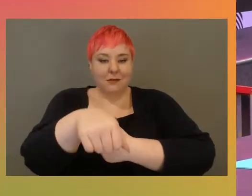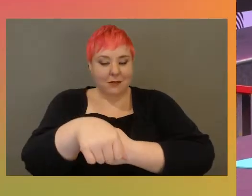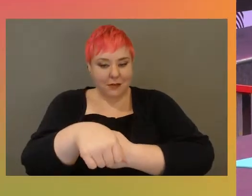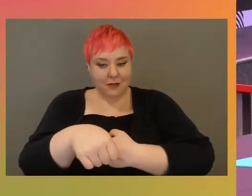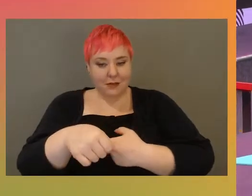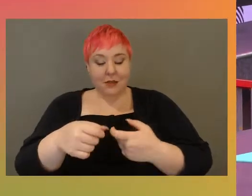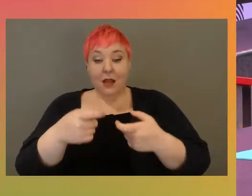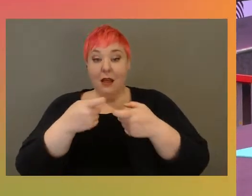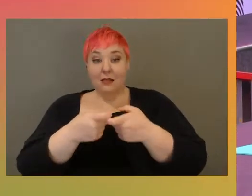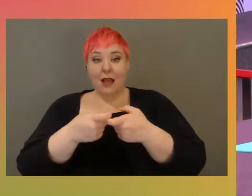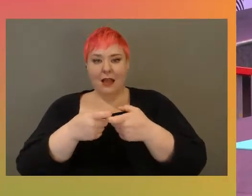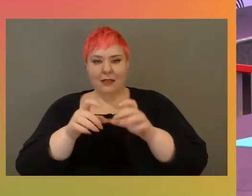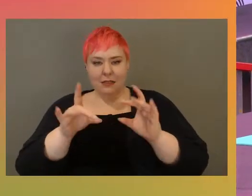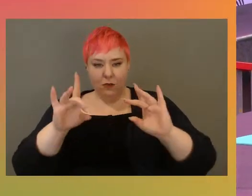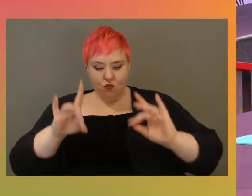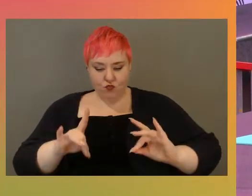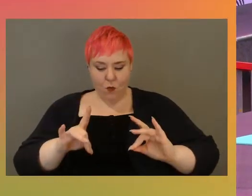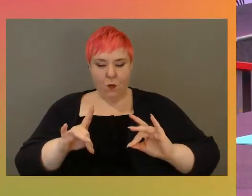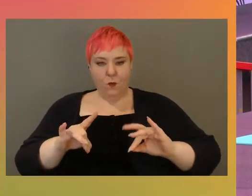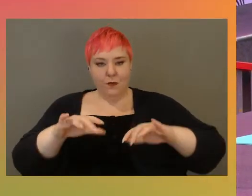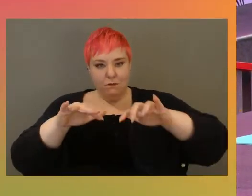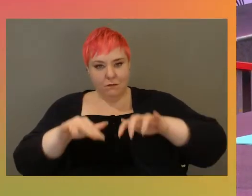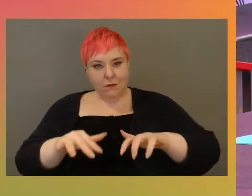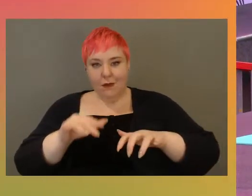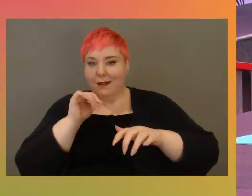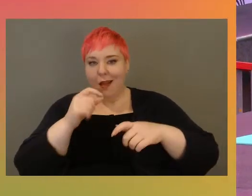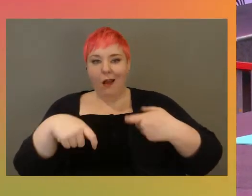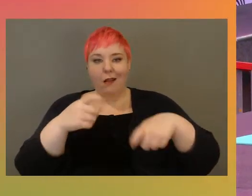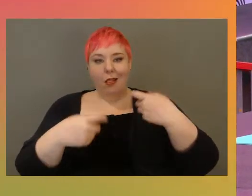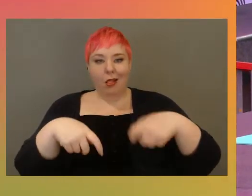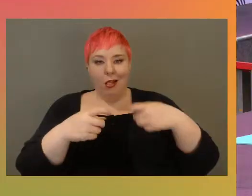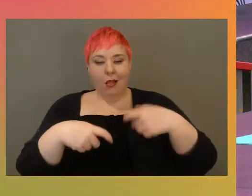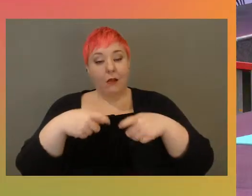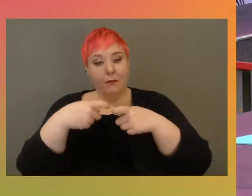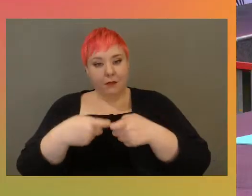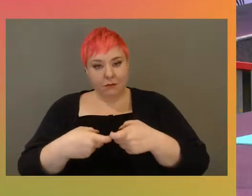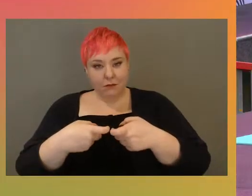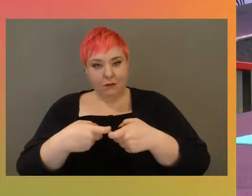LIKE YOU ARE GOING FURTHER AND FURTHER OVER THE SHORE OF YOUR LEGS.